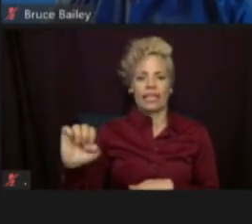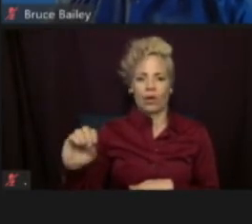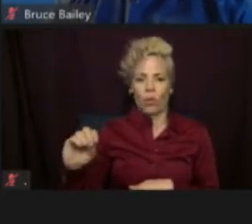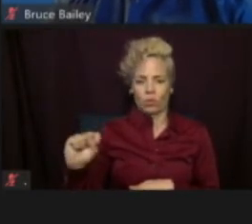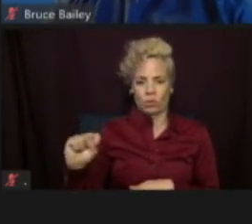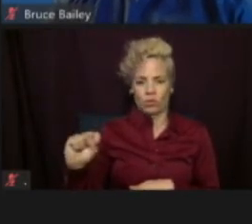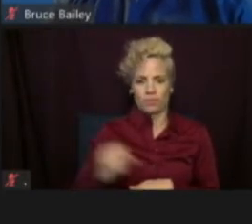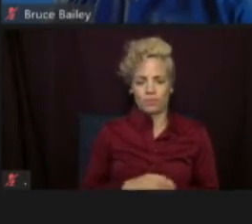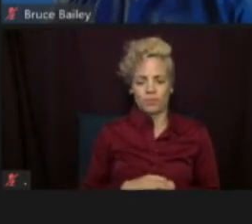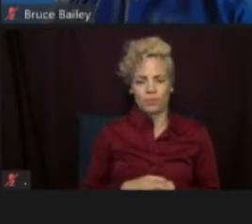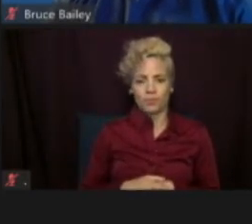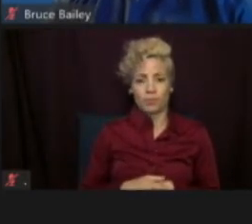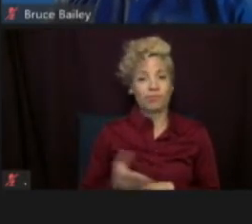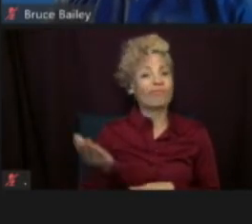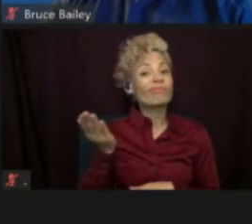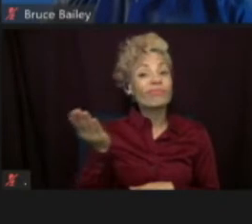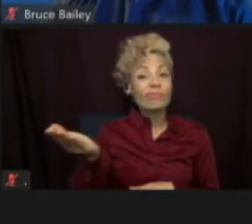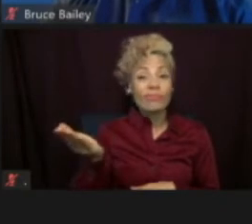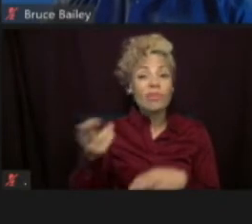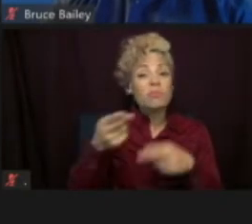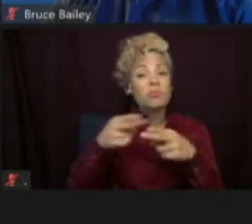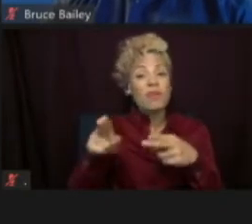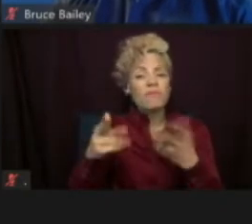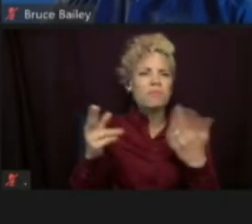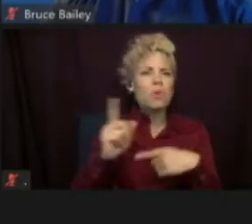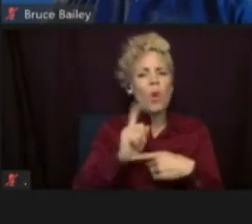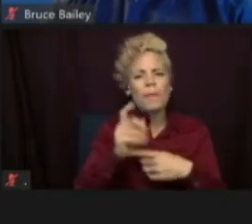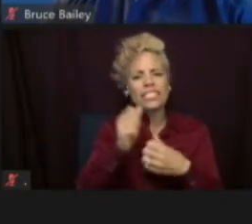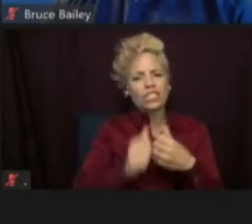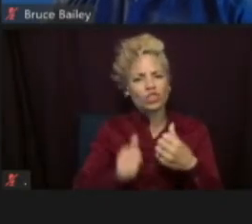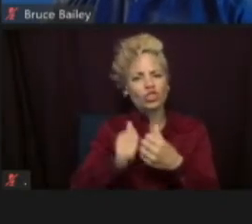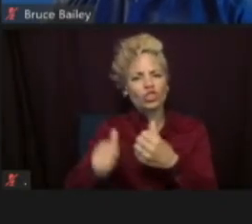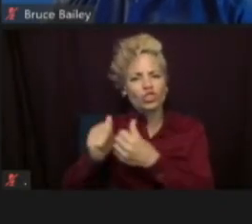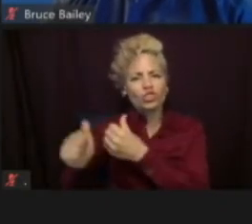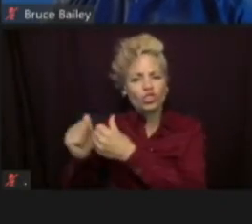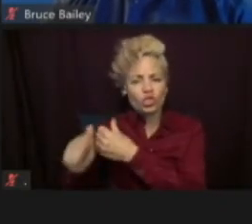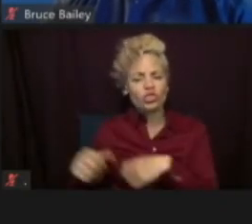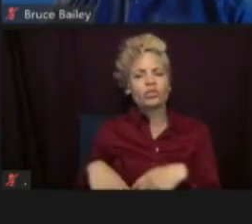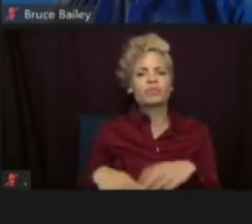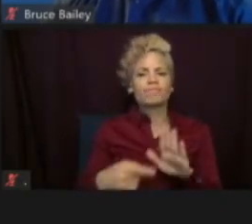These are brief videos about a minute long on the different modules of the ANDI tool,